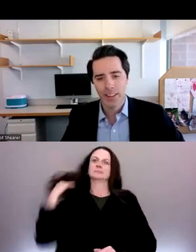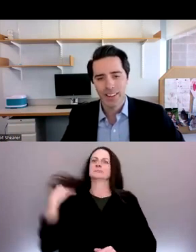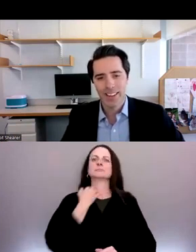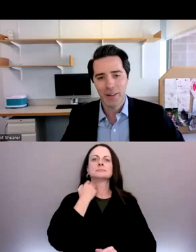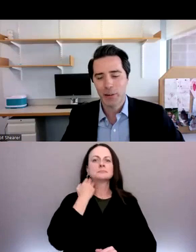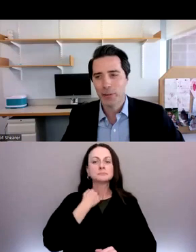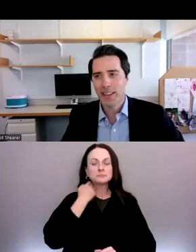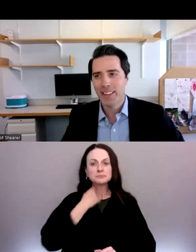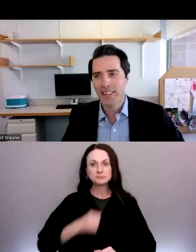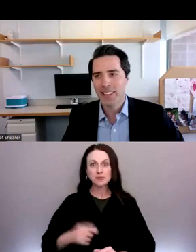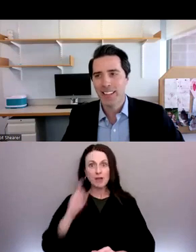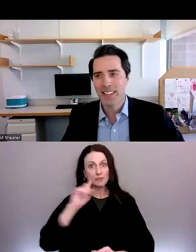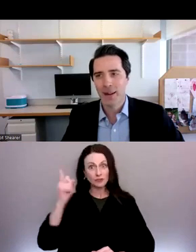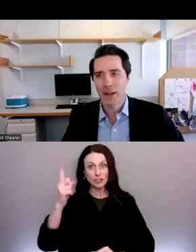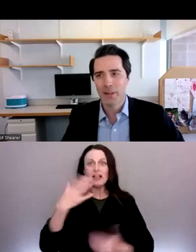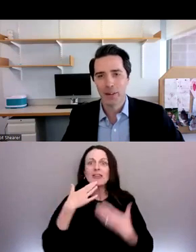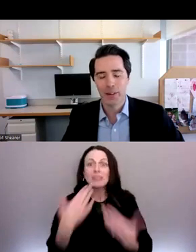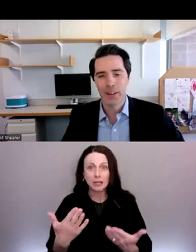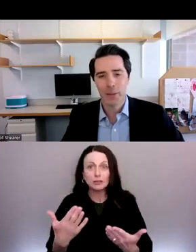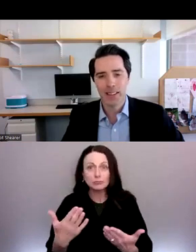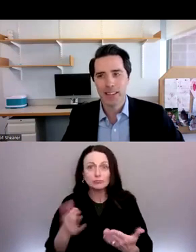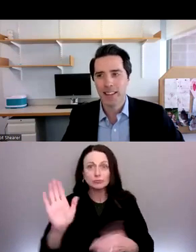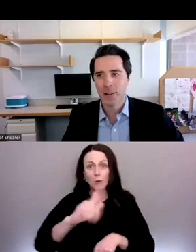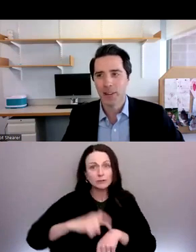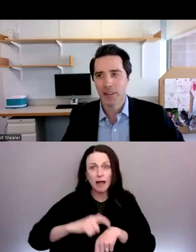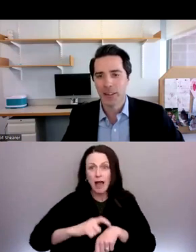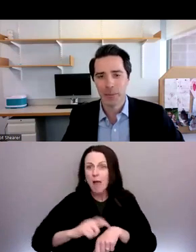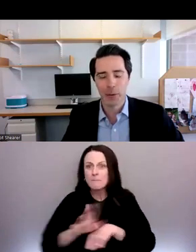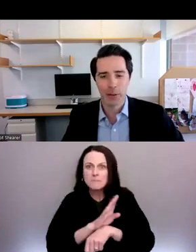all I'd like to thank you all for being here and taking time out of your very